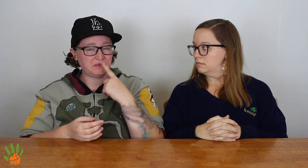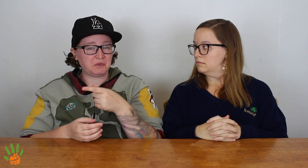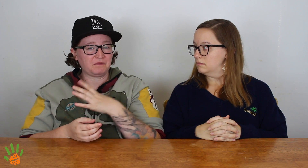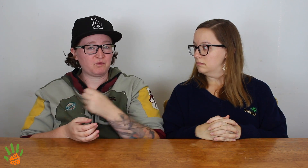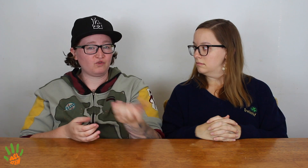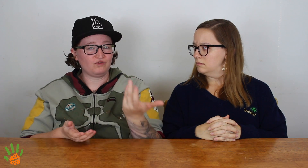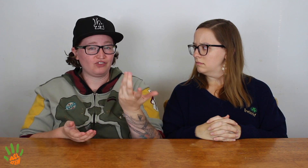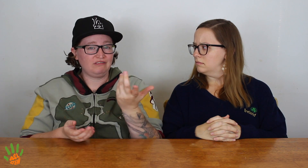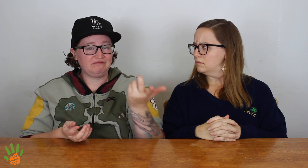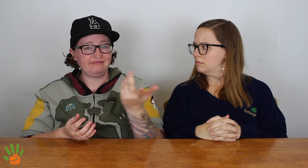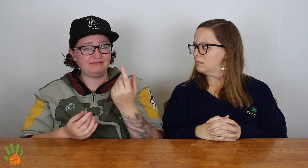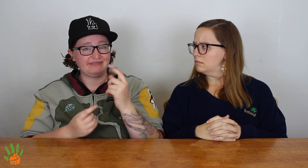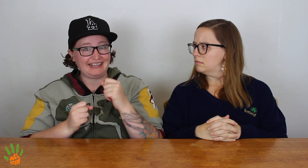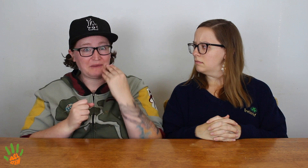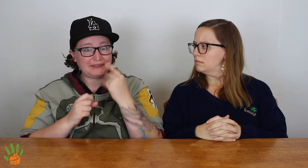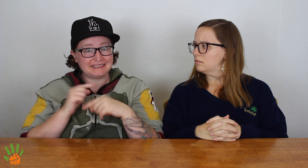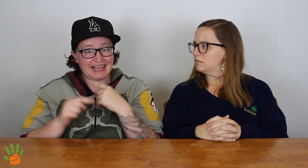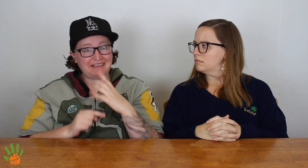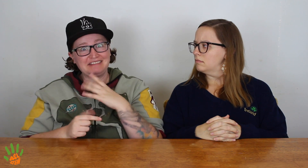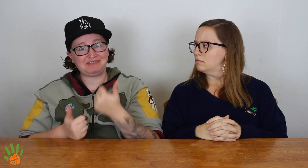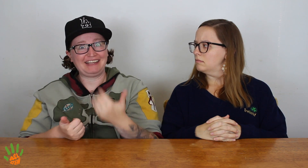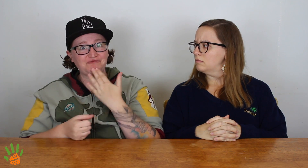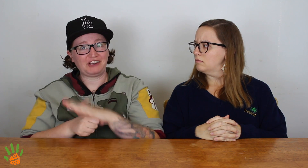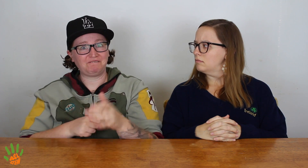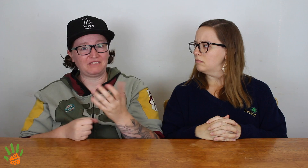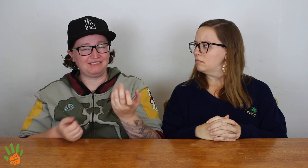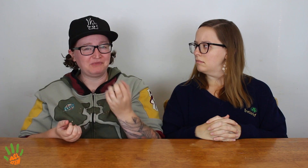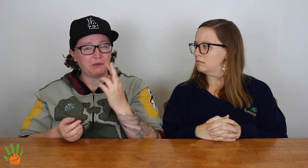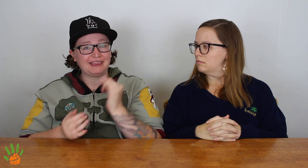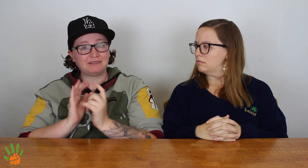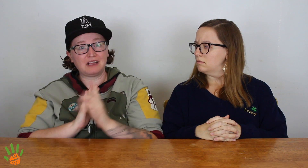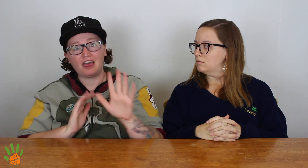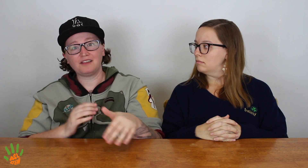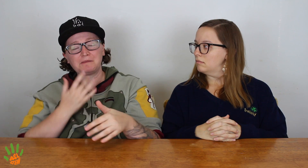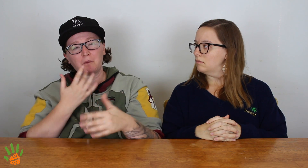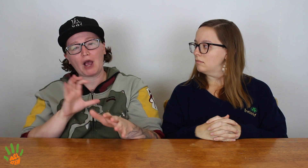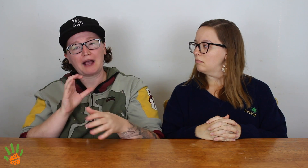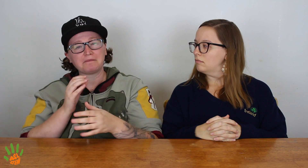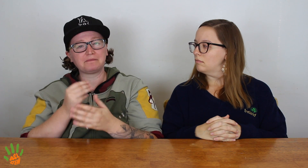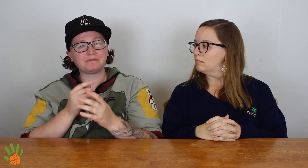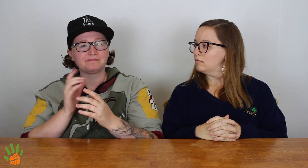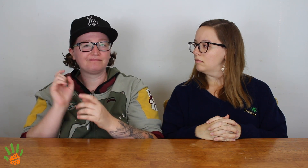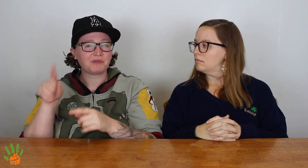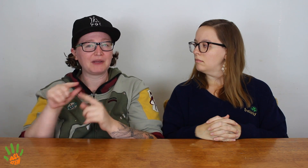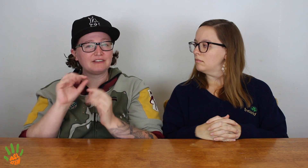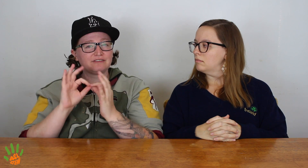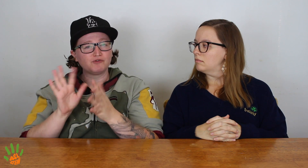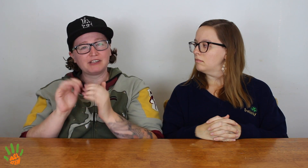That we're lesser. "Oh this is good enough." "Somebody knows a little bit of sign, great, good enough." Or "Oh it's last minute, we don't want to go